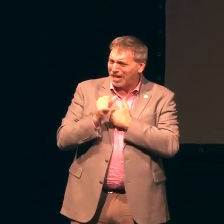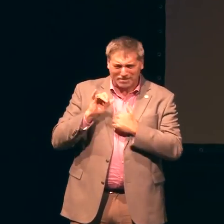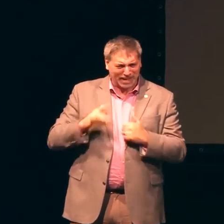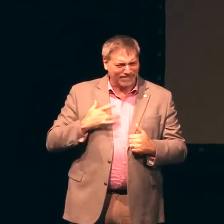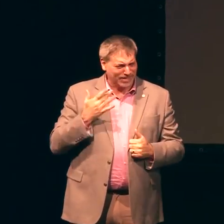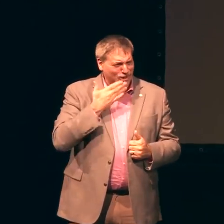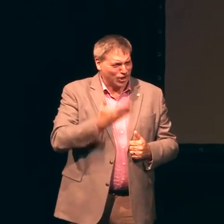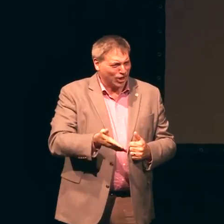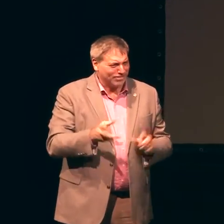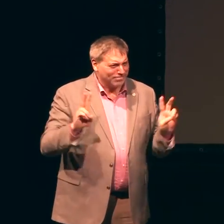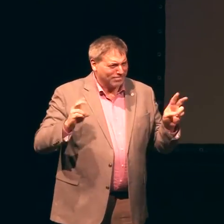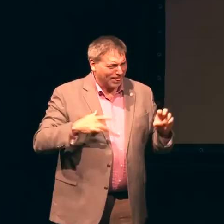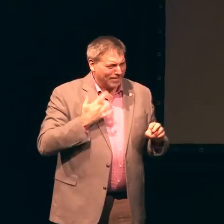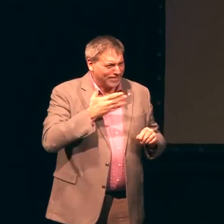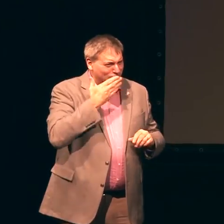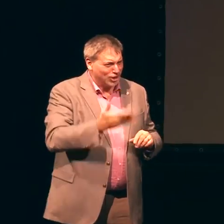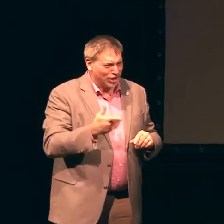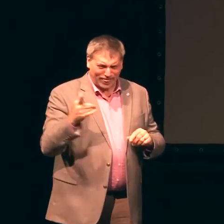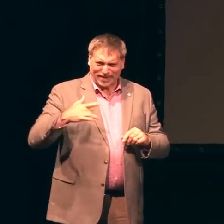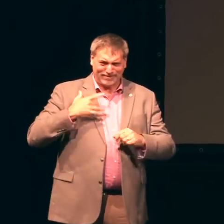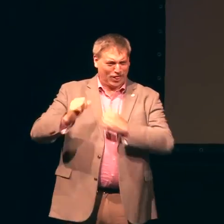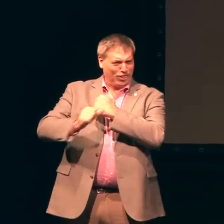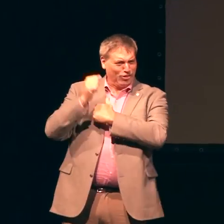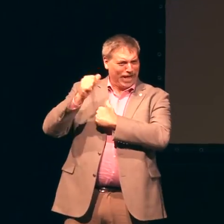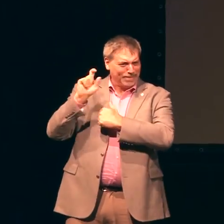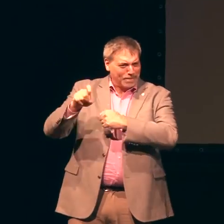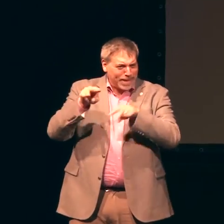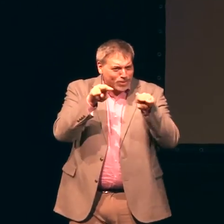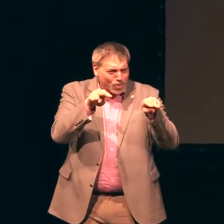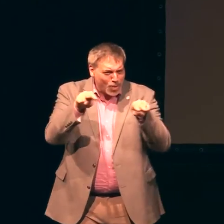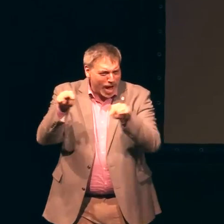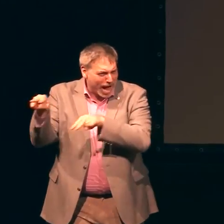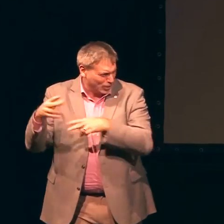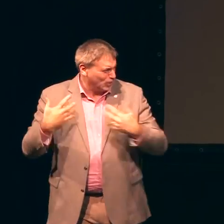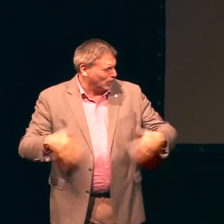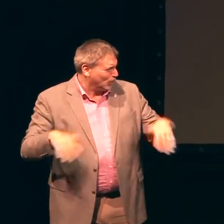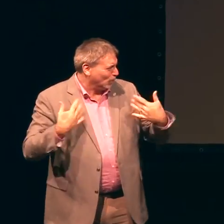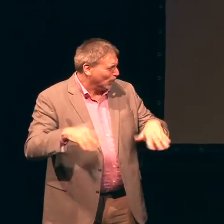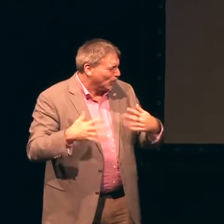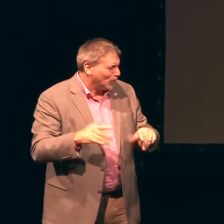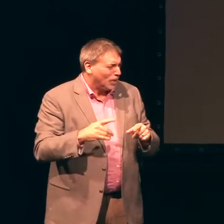I said, wow, you feel threatened, that's awesome that you feel you have to monitor